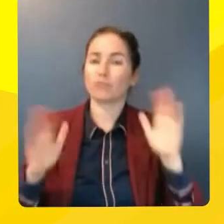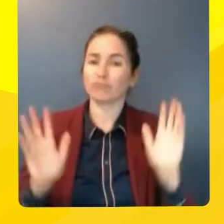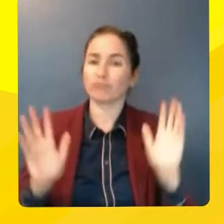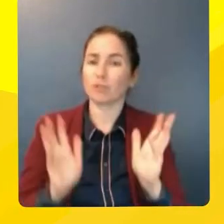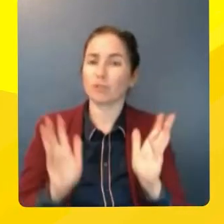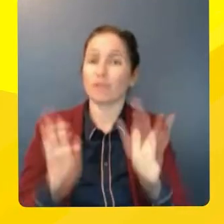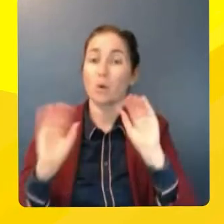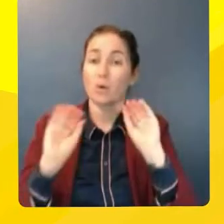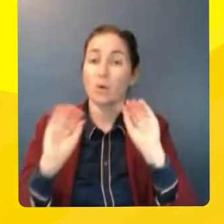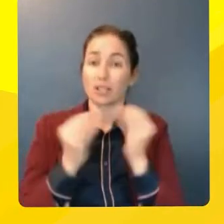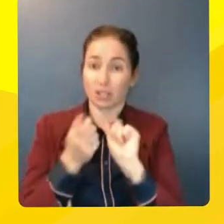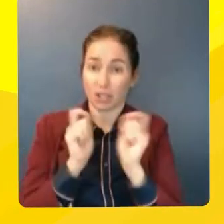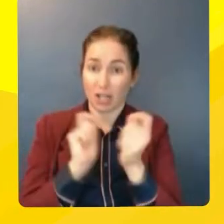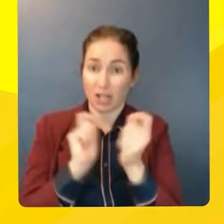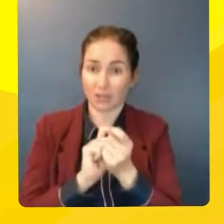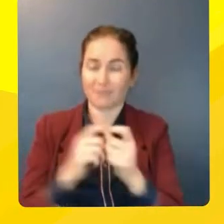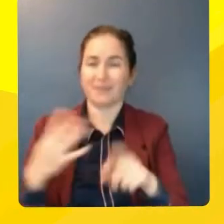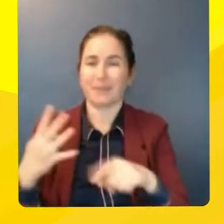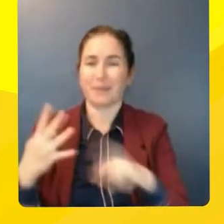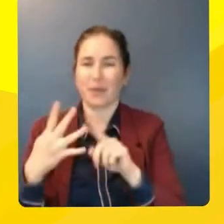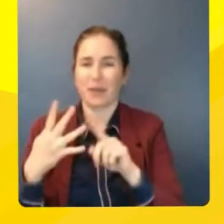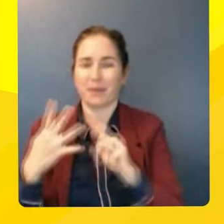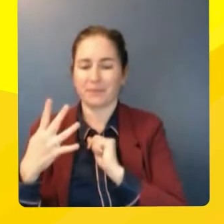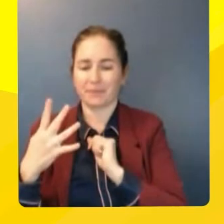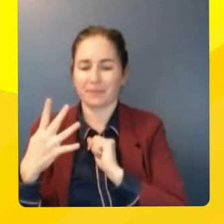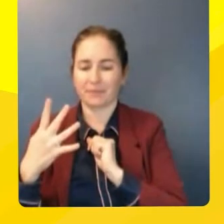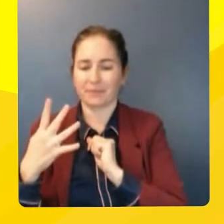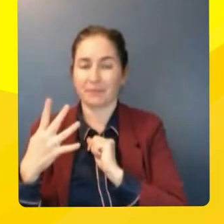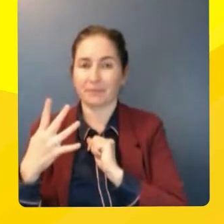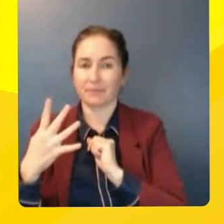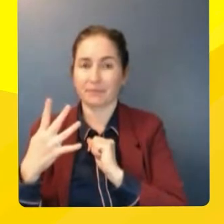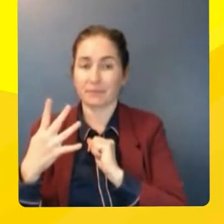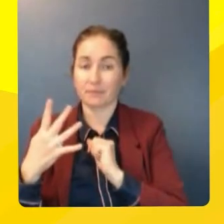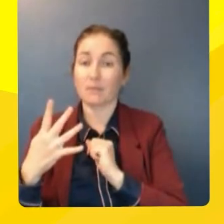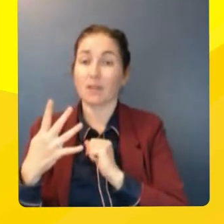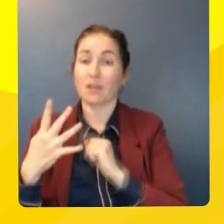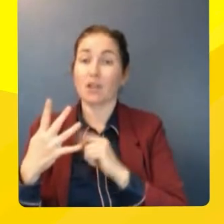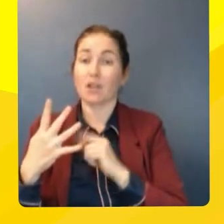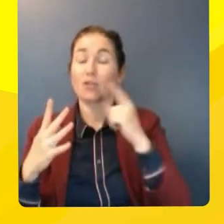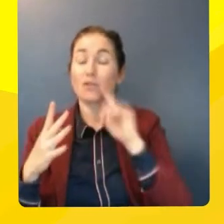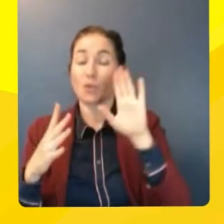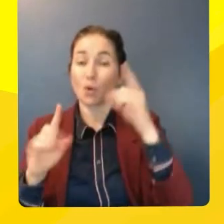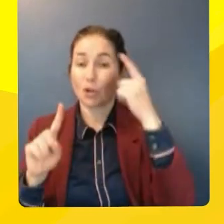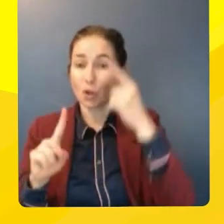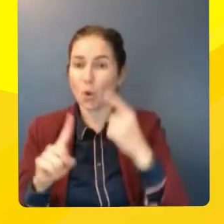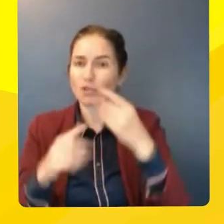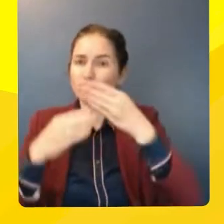Number three, break big goals into smaller constituent pieces.